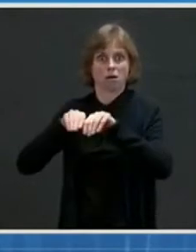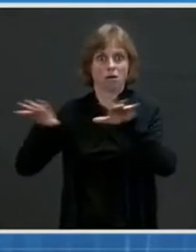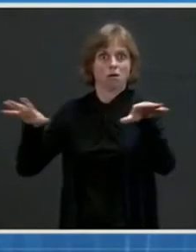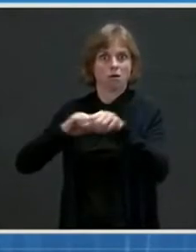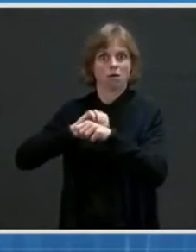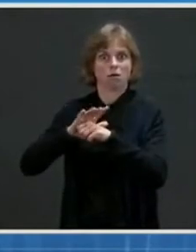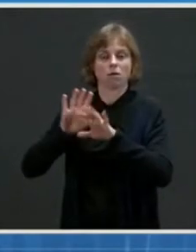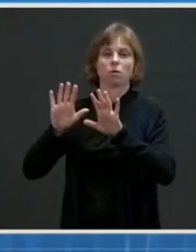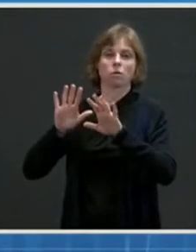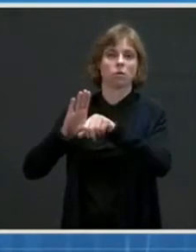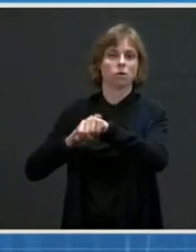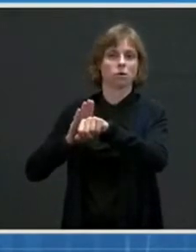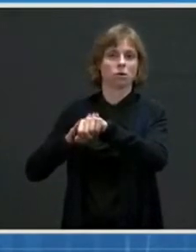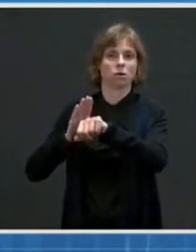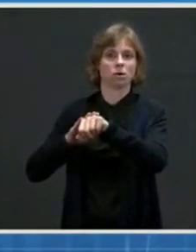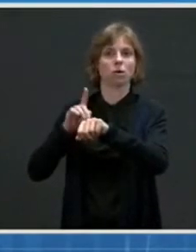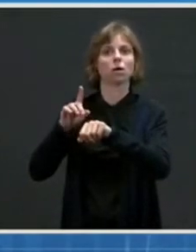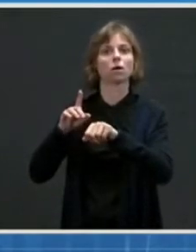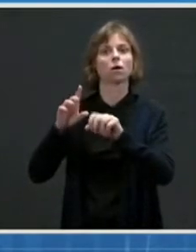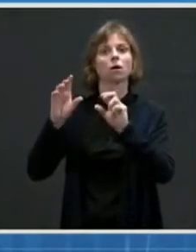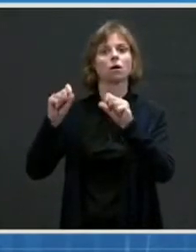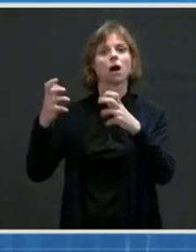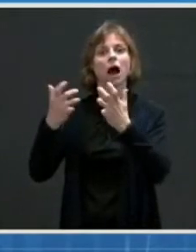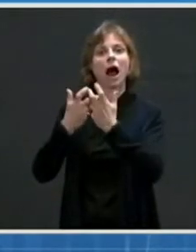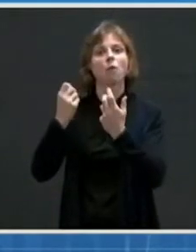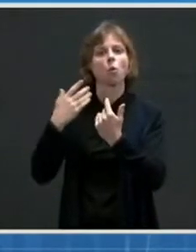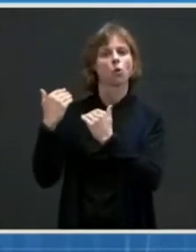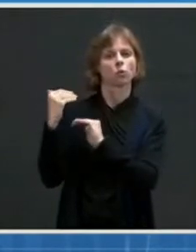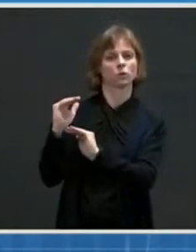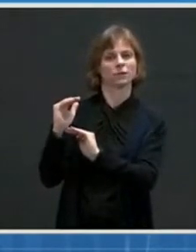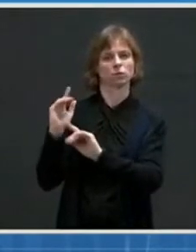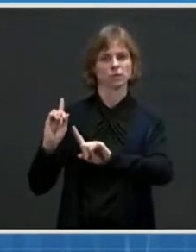TRANSMISSION, WE ENCOURAGE AT